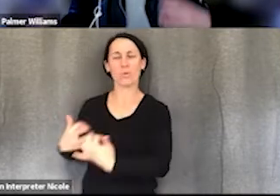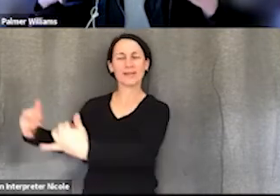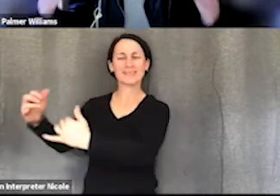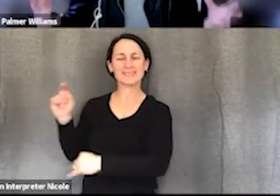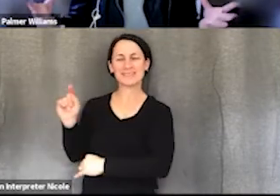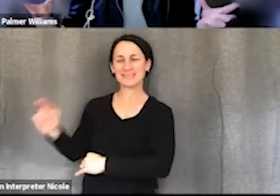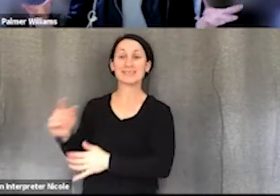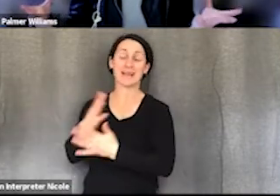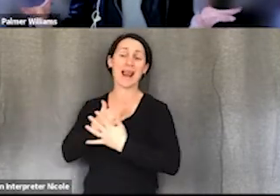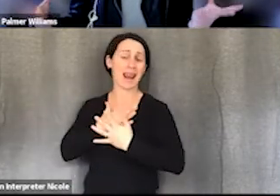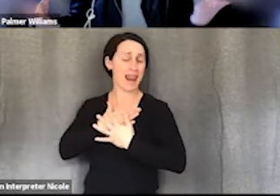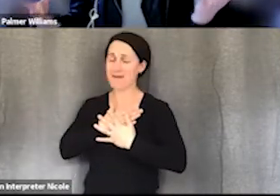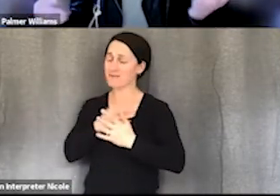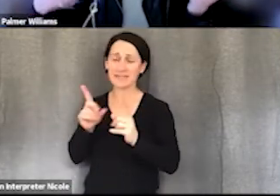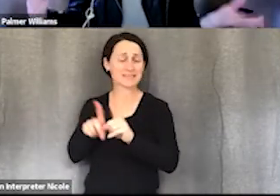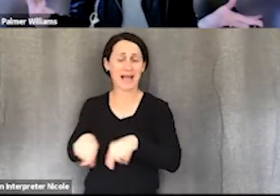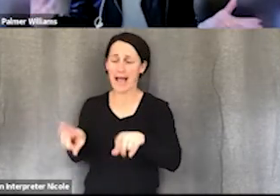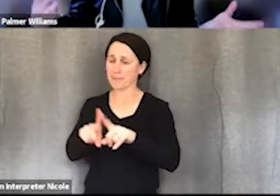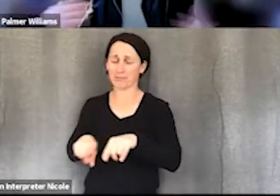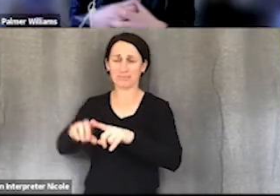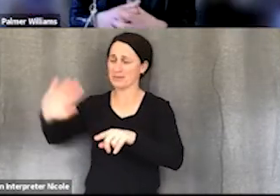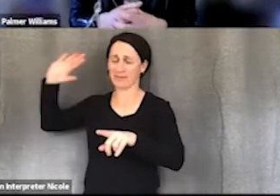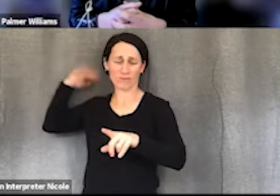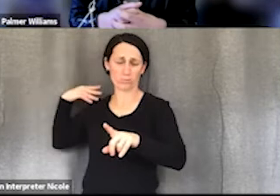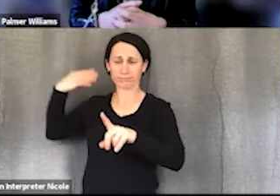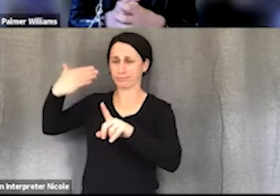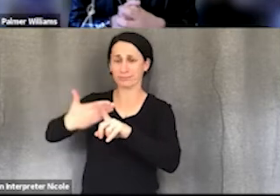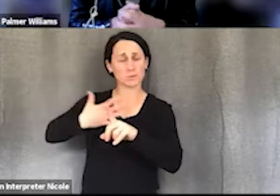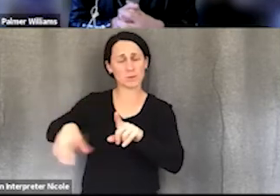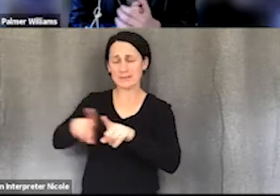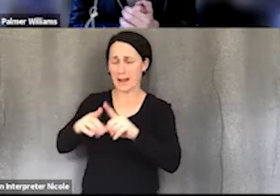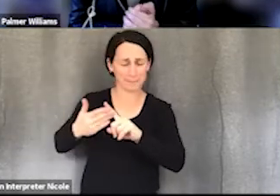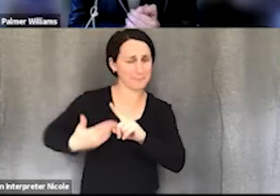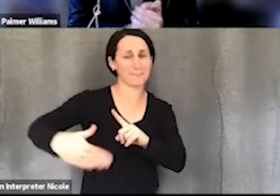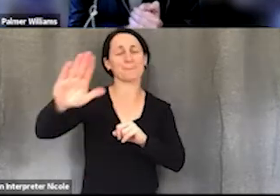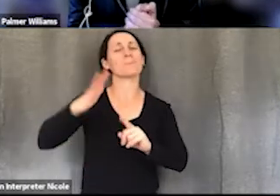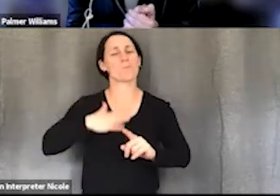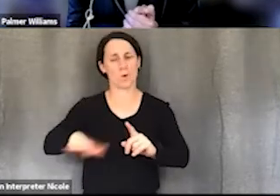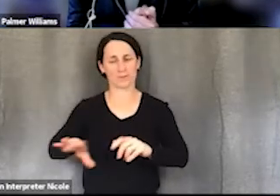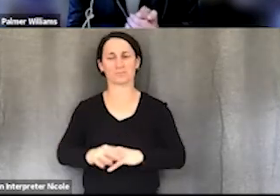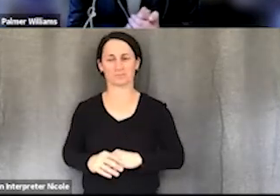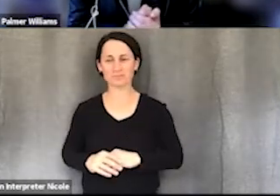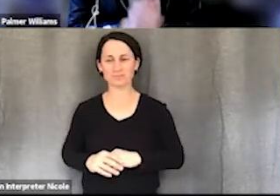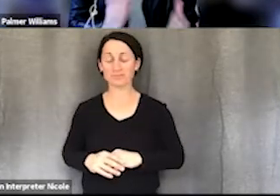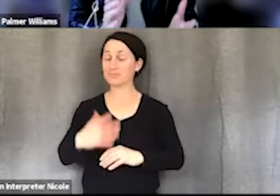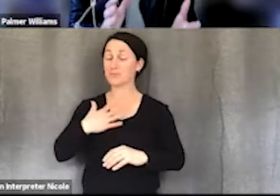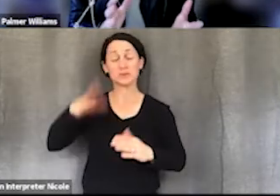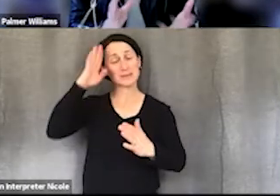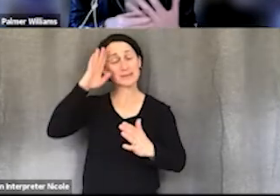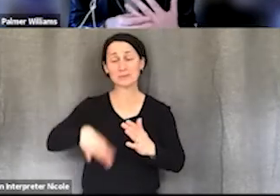love the art forms that they engage with and they want to continue experiencing all of the work that